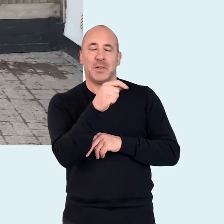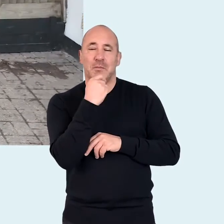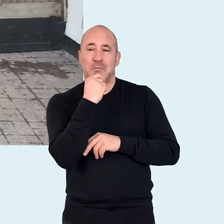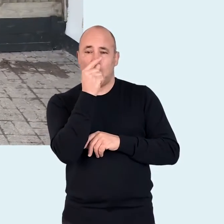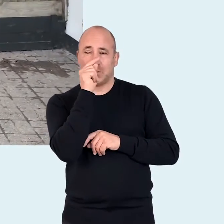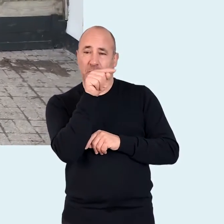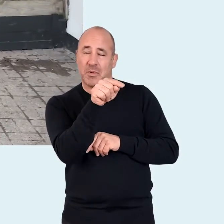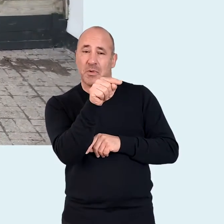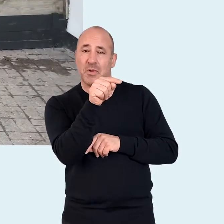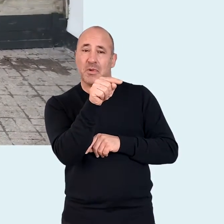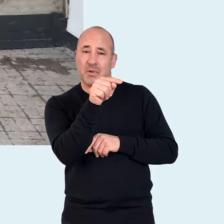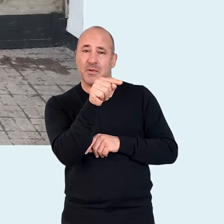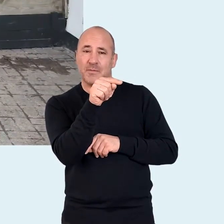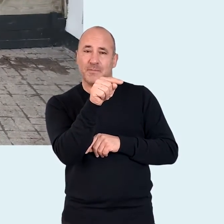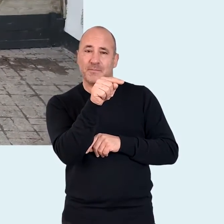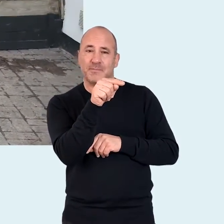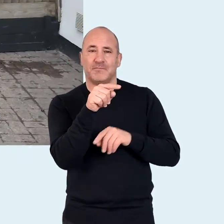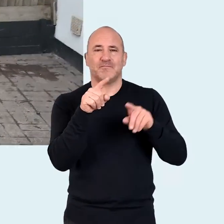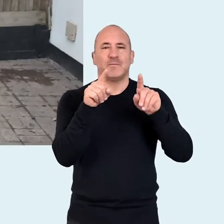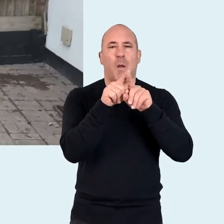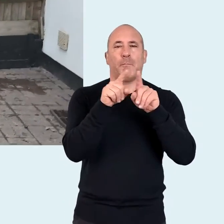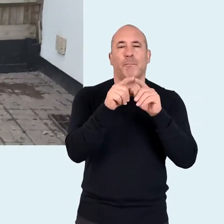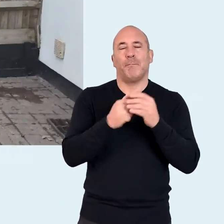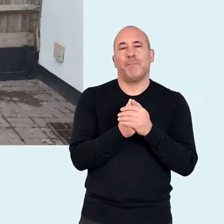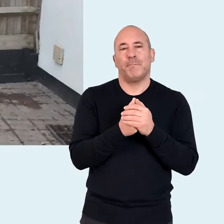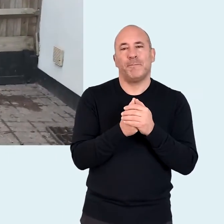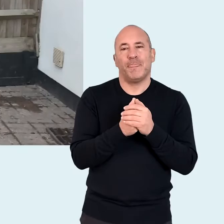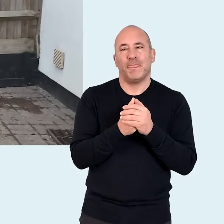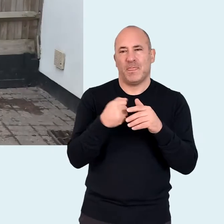of the class and has that enthusiasm?